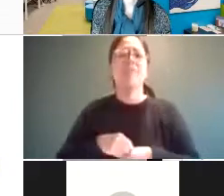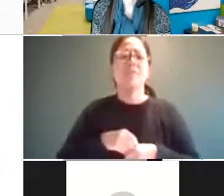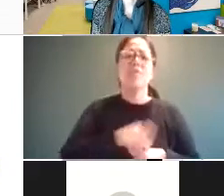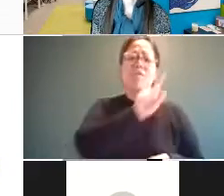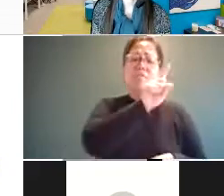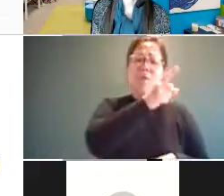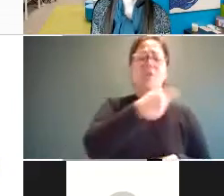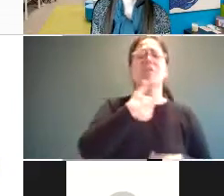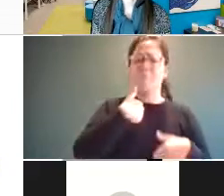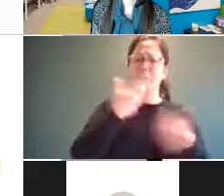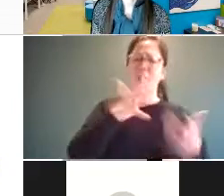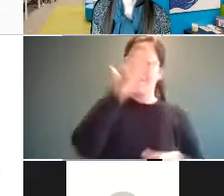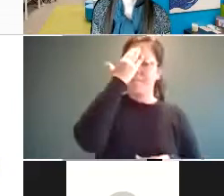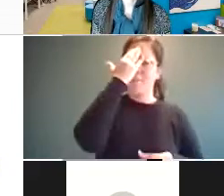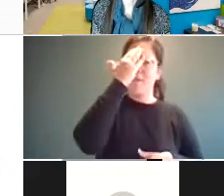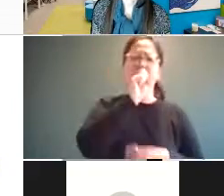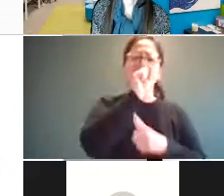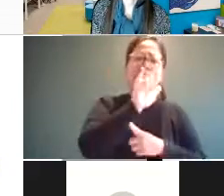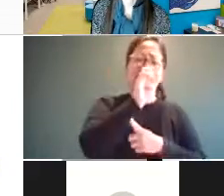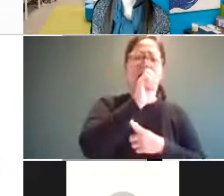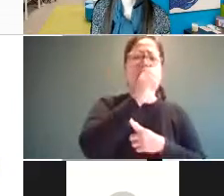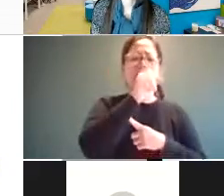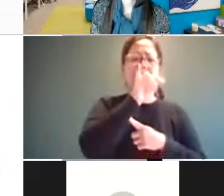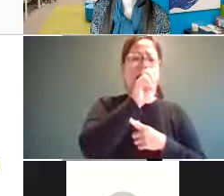that we use in school in formatting papers.